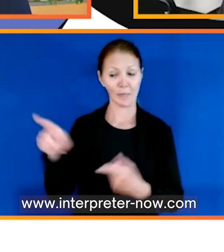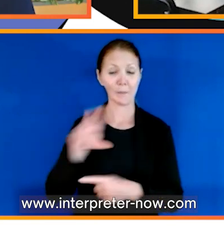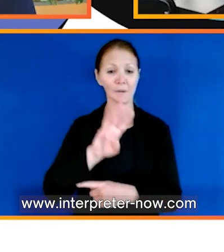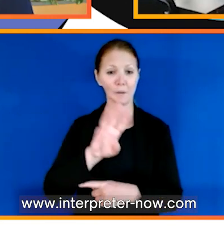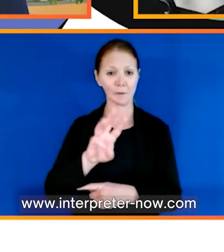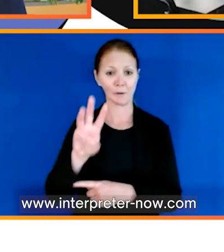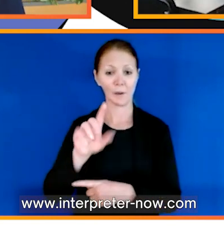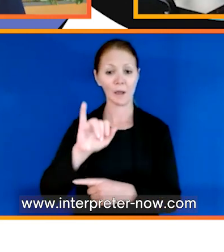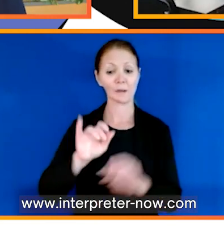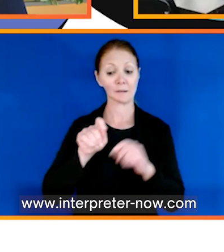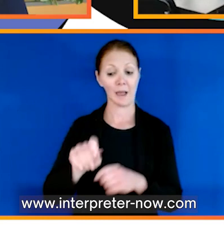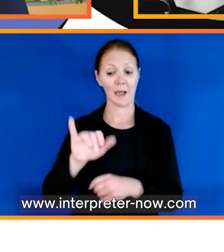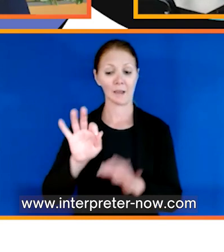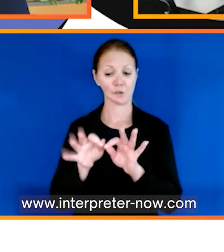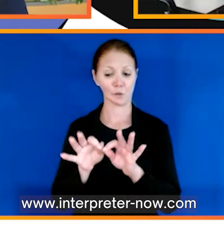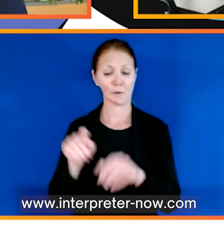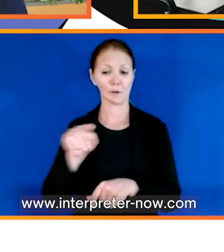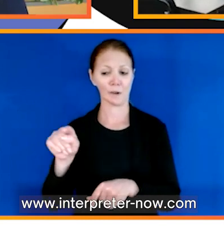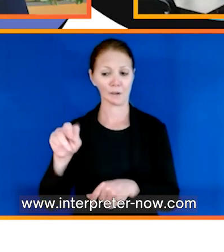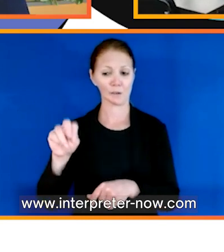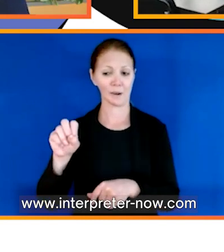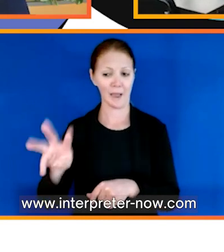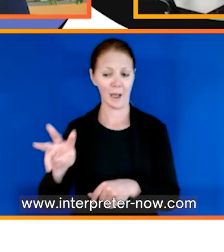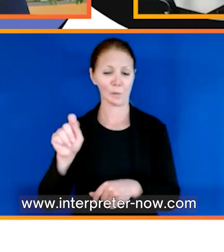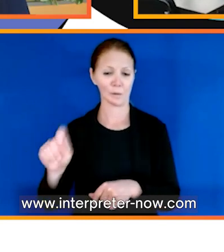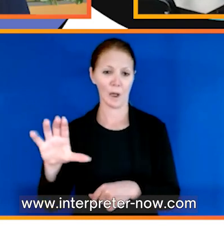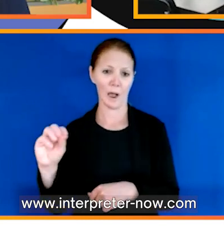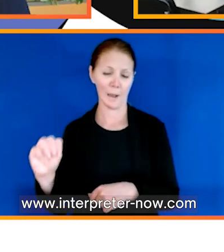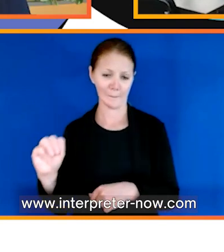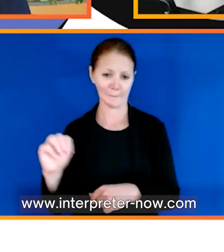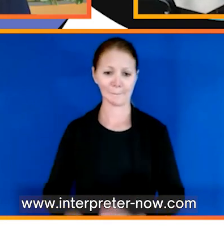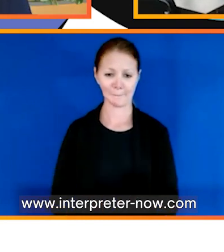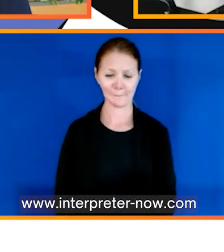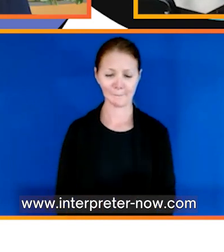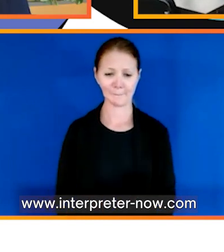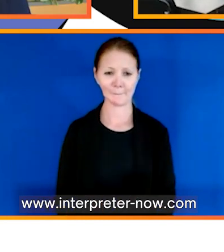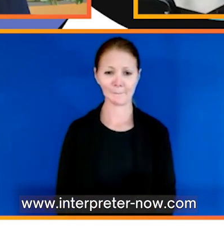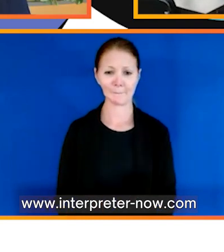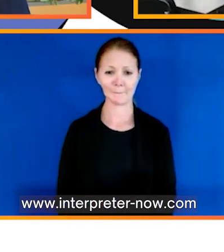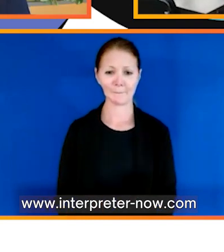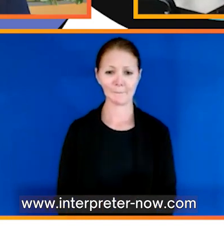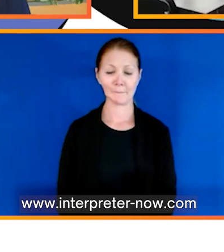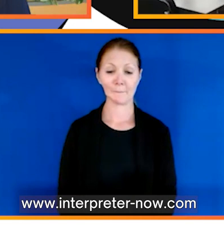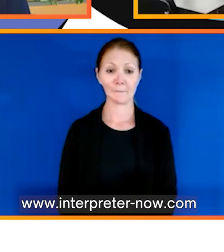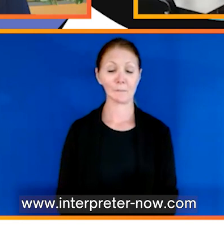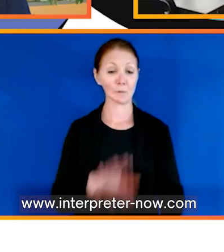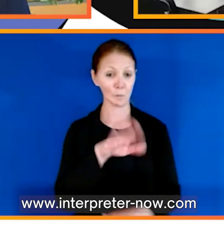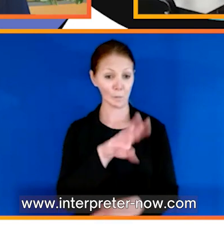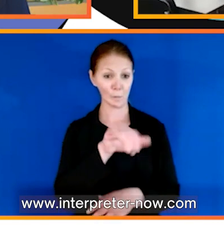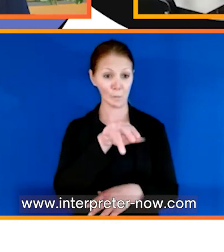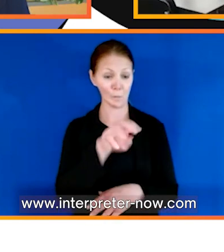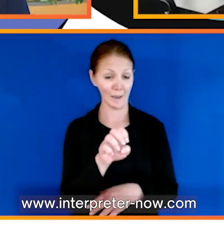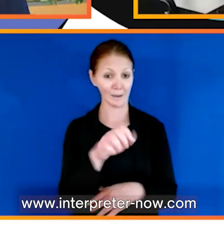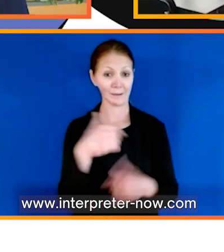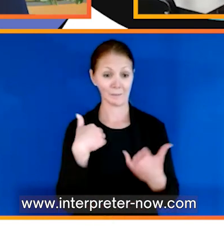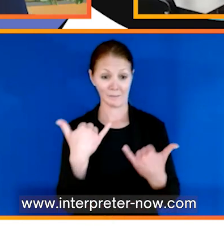You can learn more about them at www.Interpreter-Now.com.